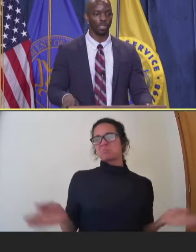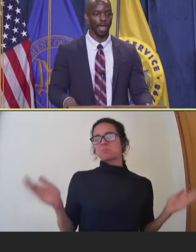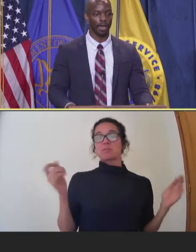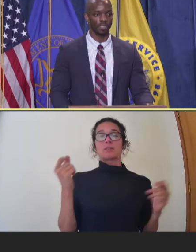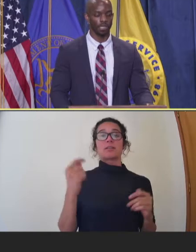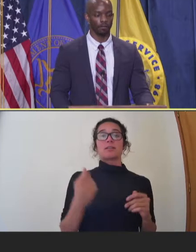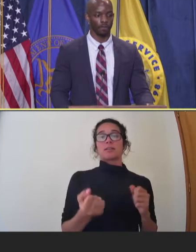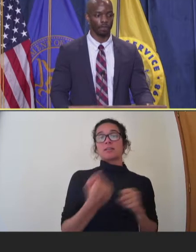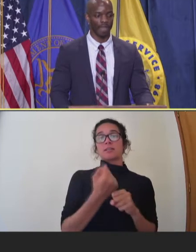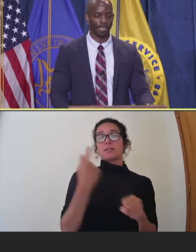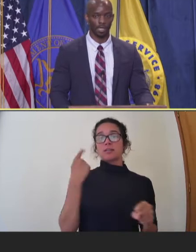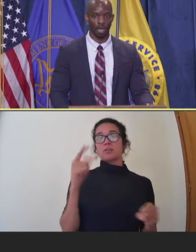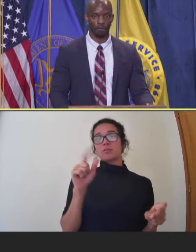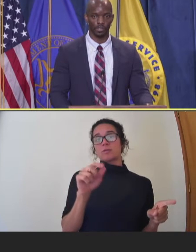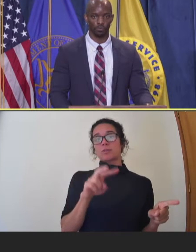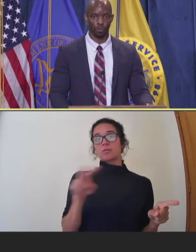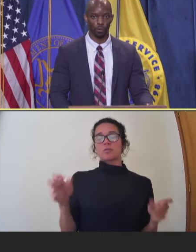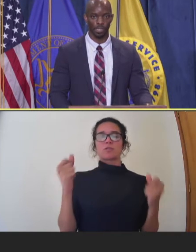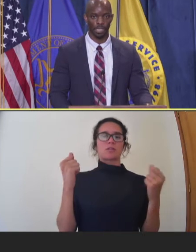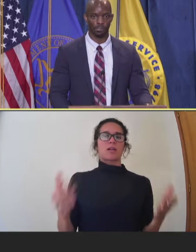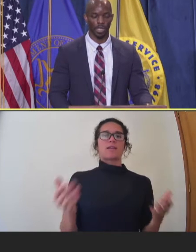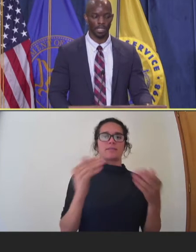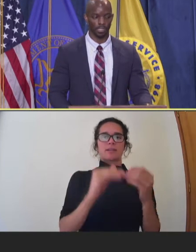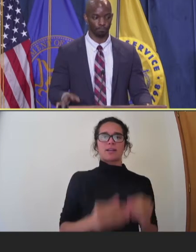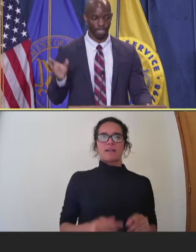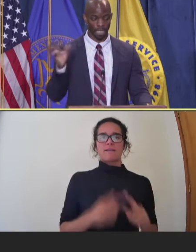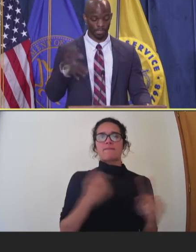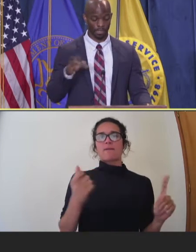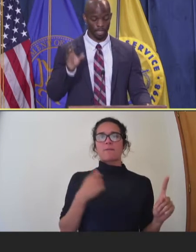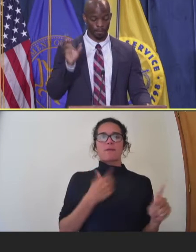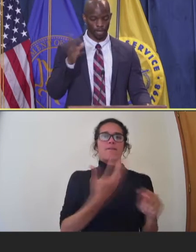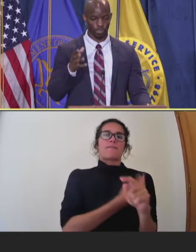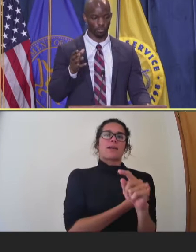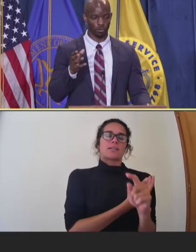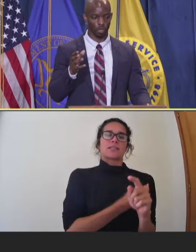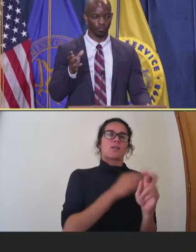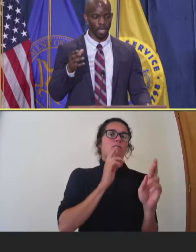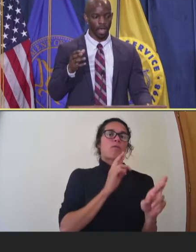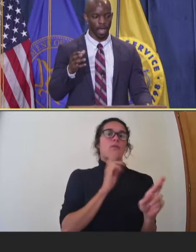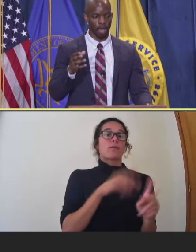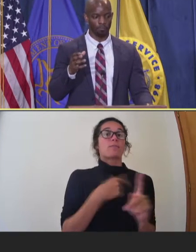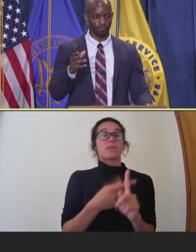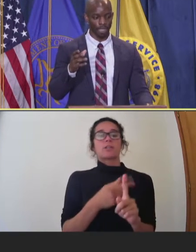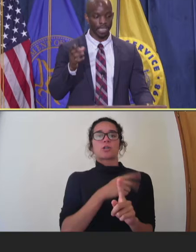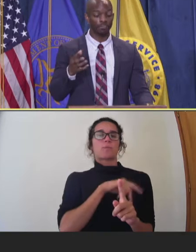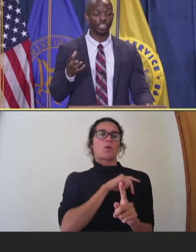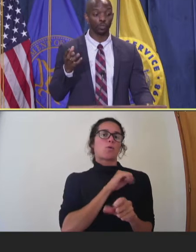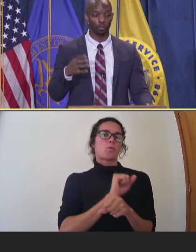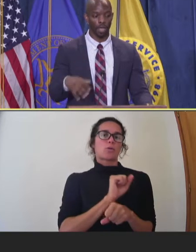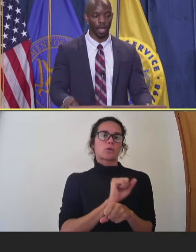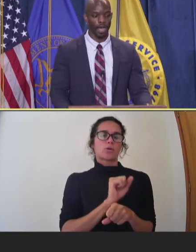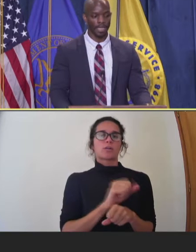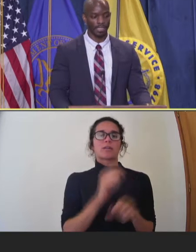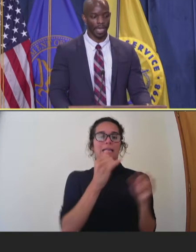lot of data from vaccine confidence reports, as well as personal or individual insights